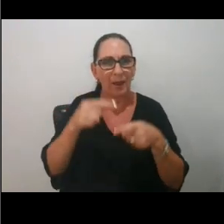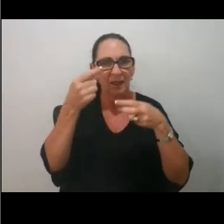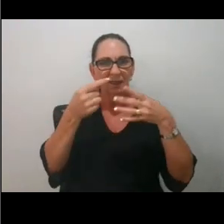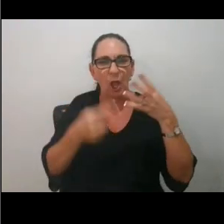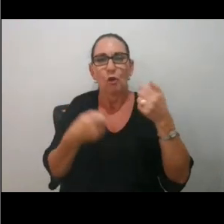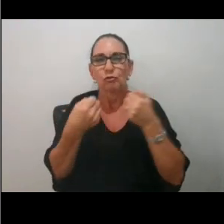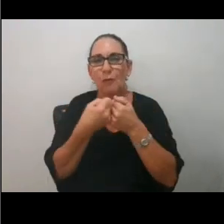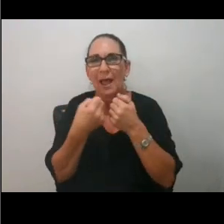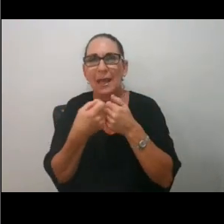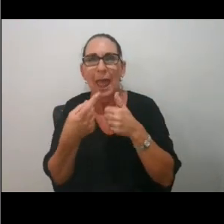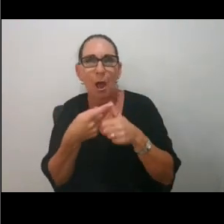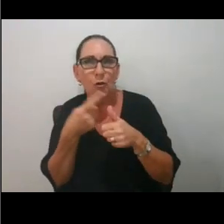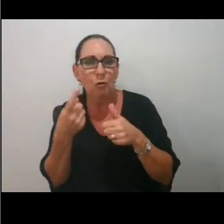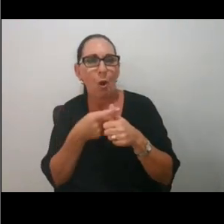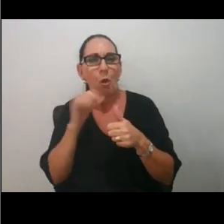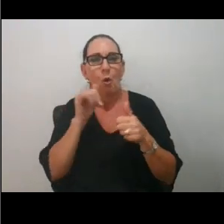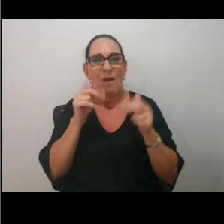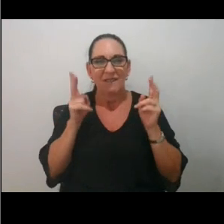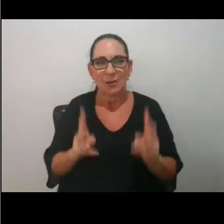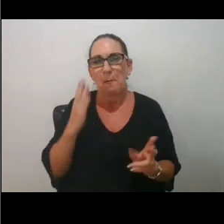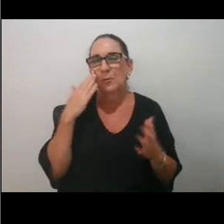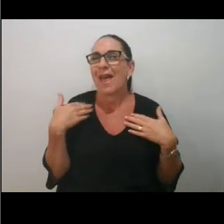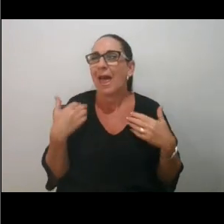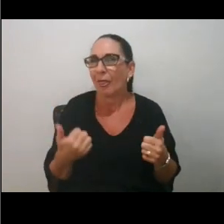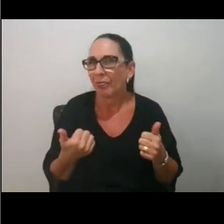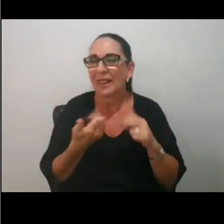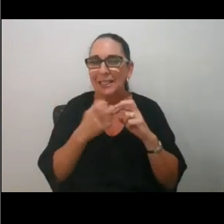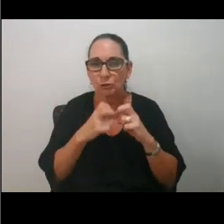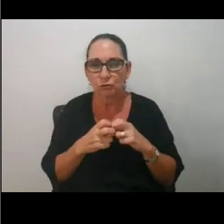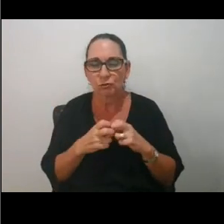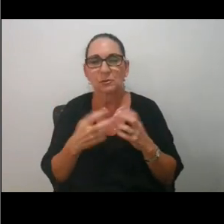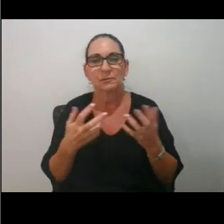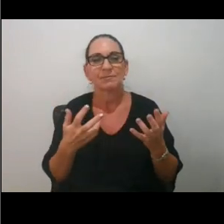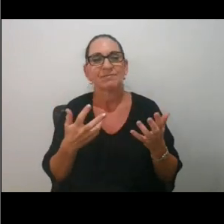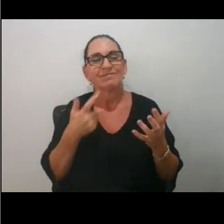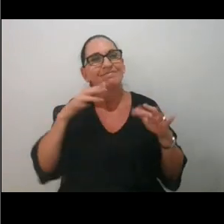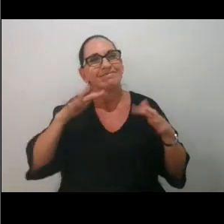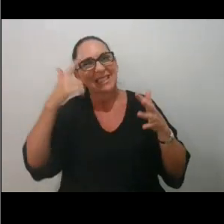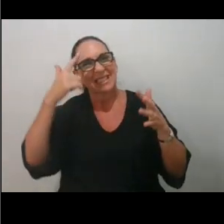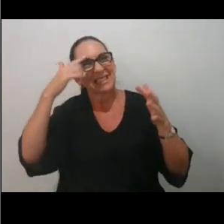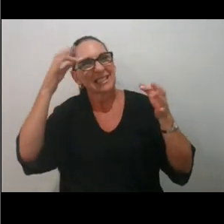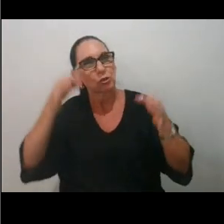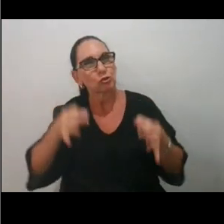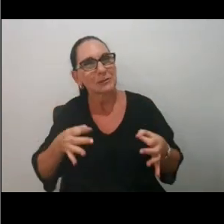use physical or mental health issues impaired decision-making capacity homelessness or risk of